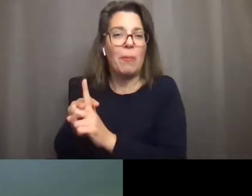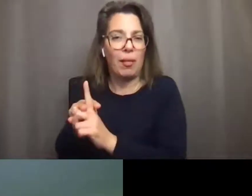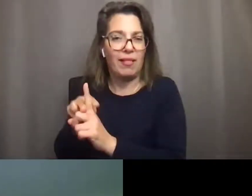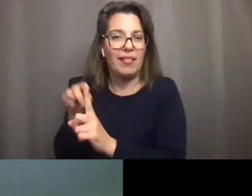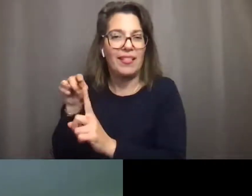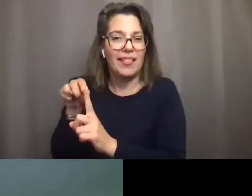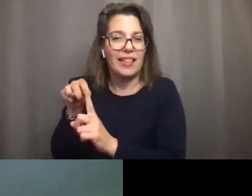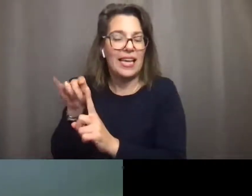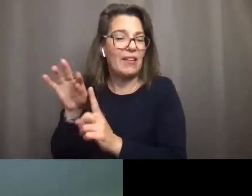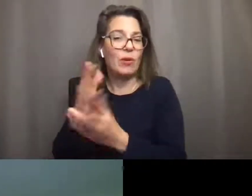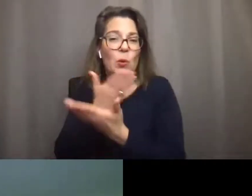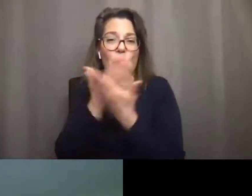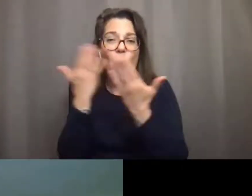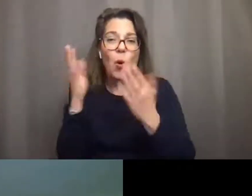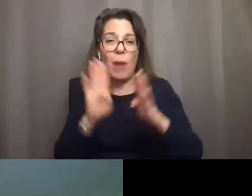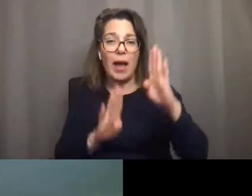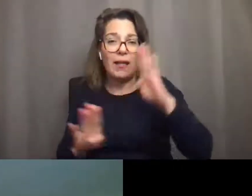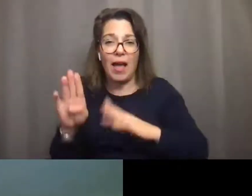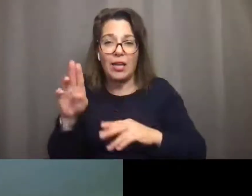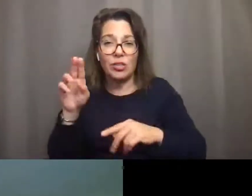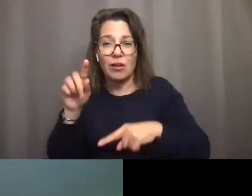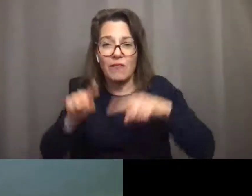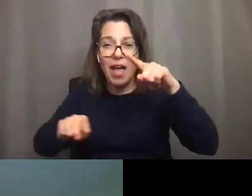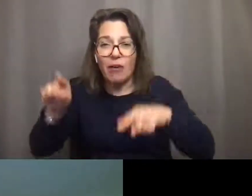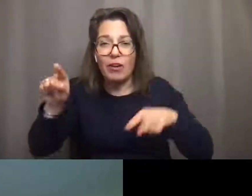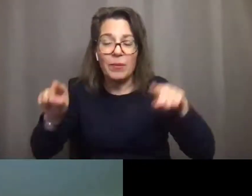If you don't have any biological variables, then you just say, "Not applicable."